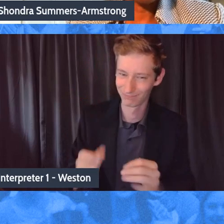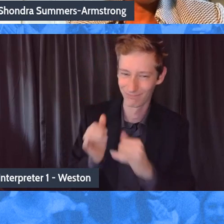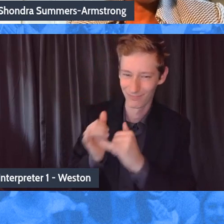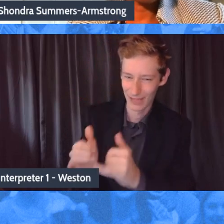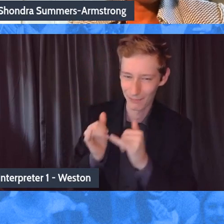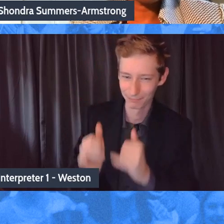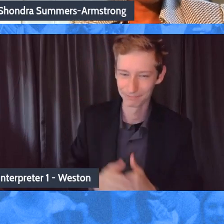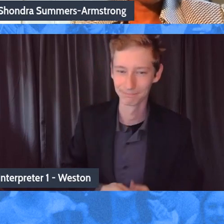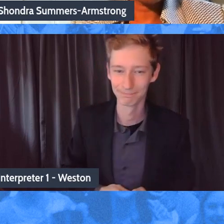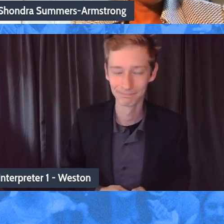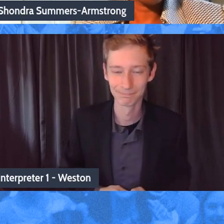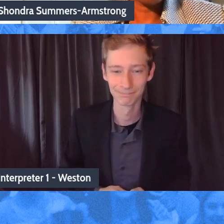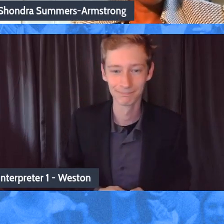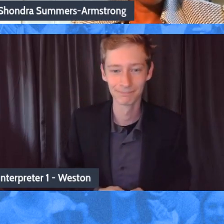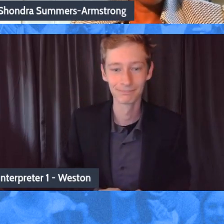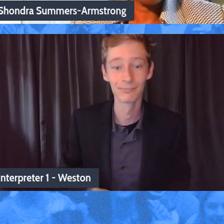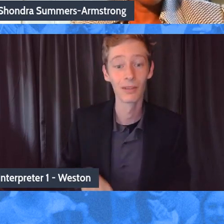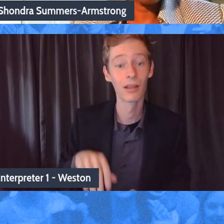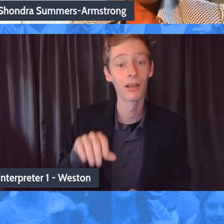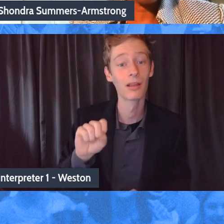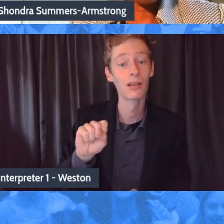Assemblywoman Summers-Armstrong, what are your thoughts?